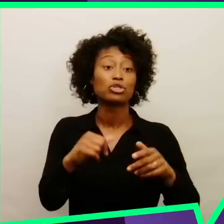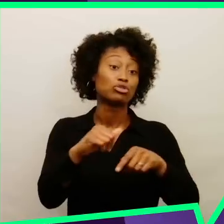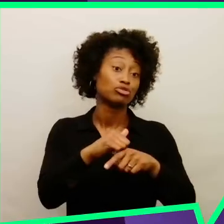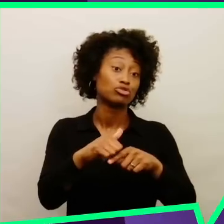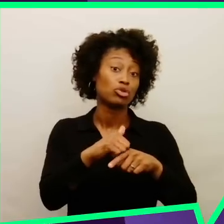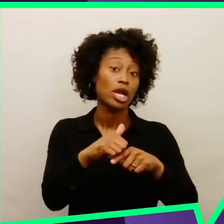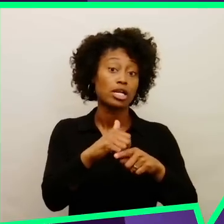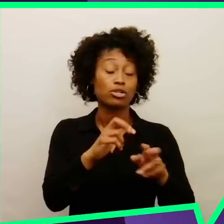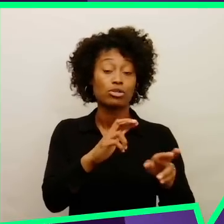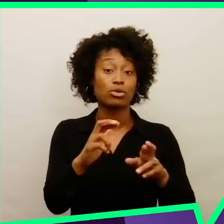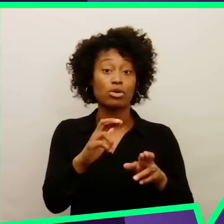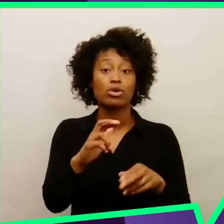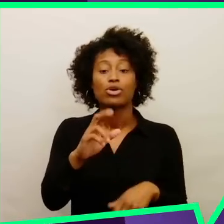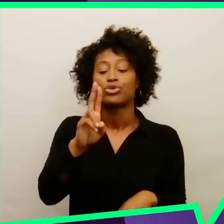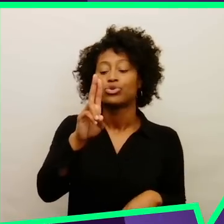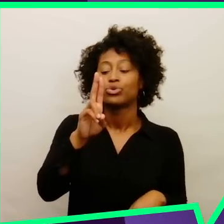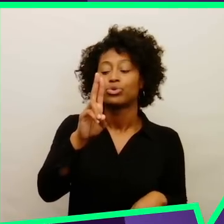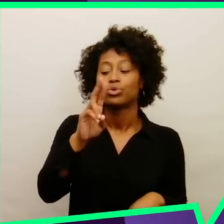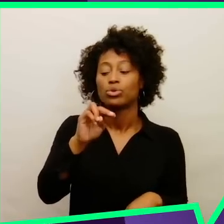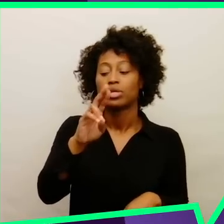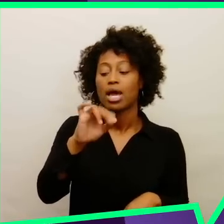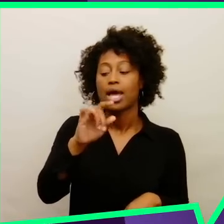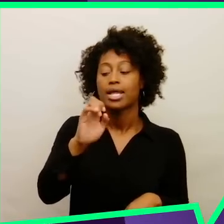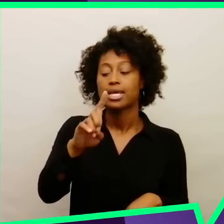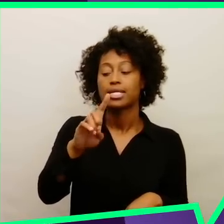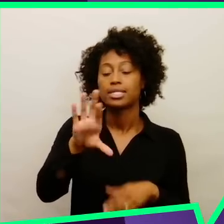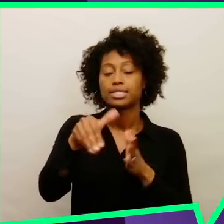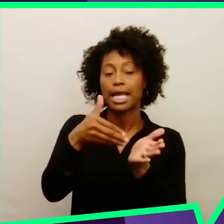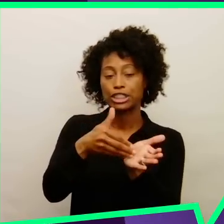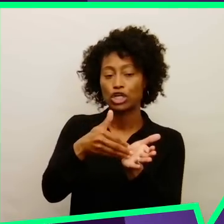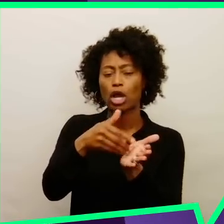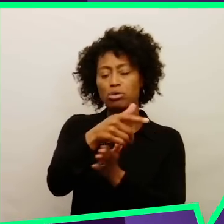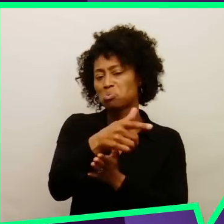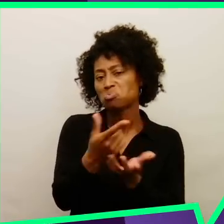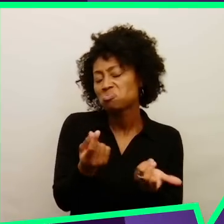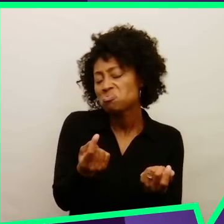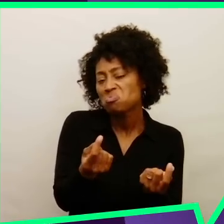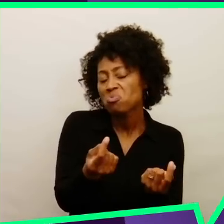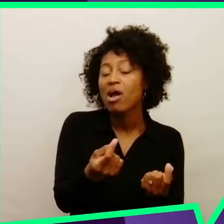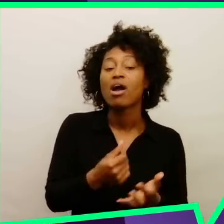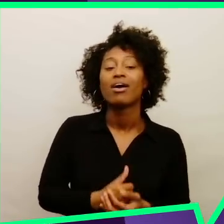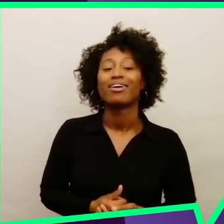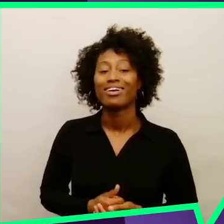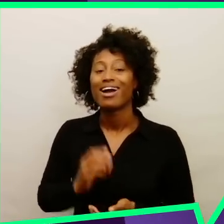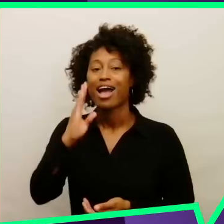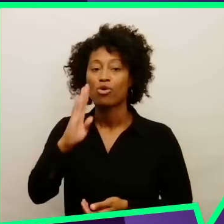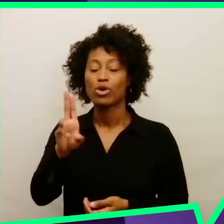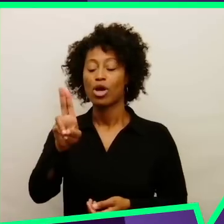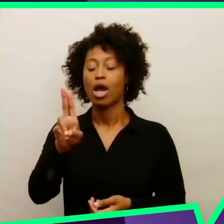to work at the United Center? I will be ushering, also scanning tickets with them. Nice. Yes.